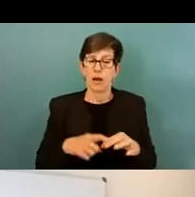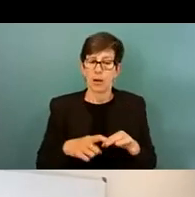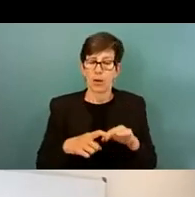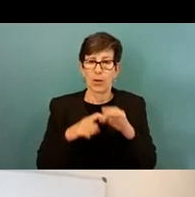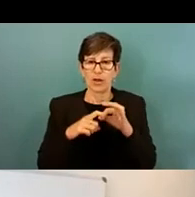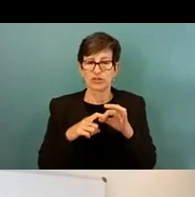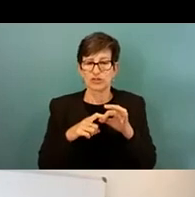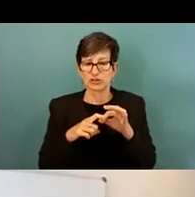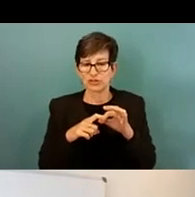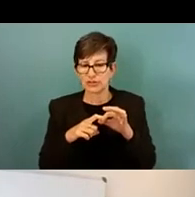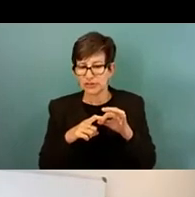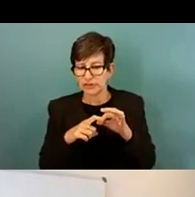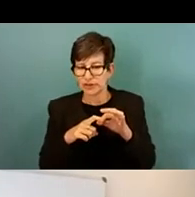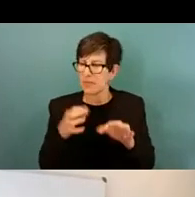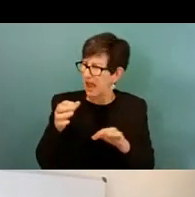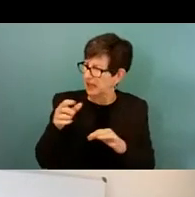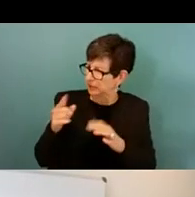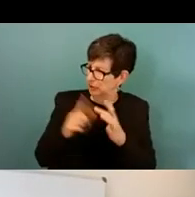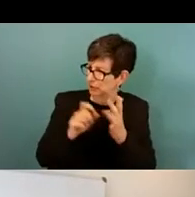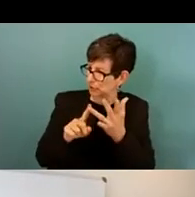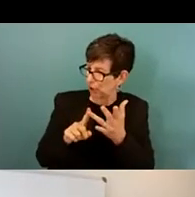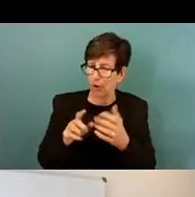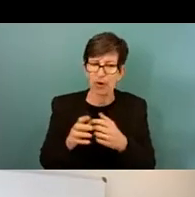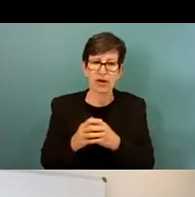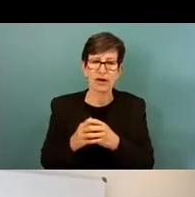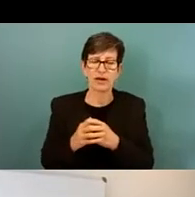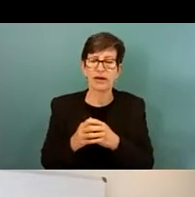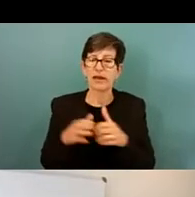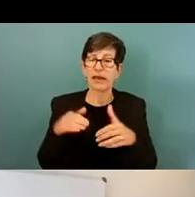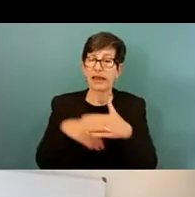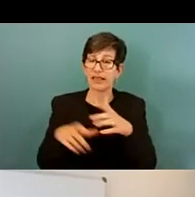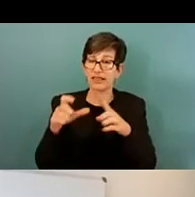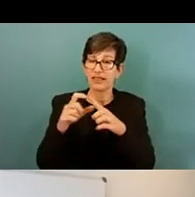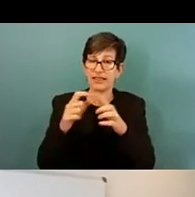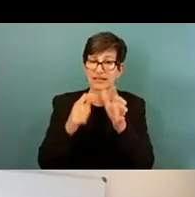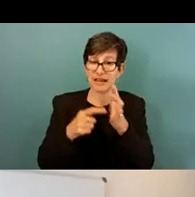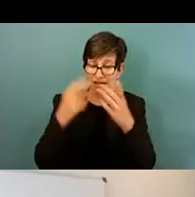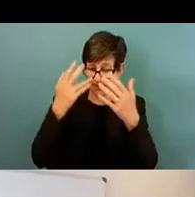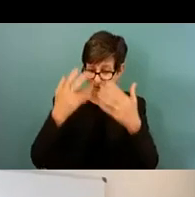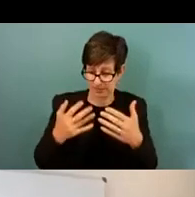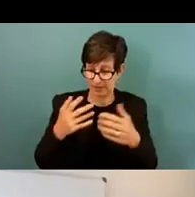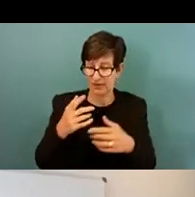and probably to Jo - Is it possible to drill down in the data to the, to the local council